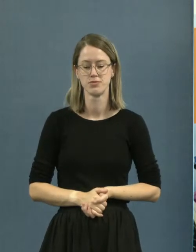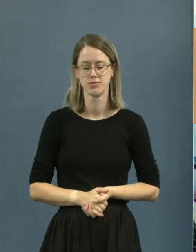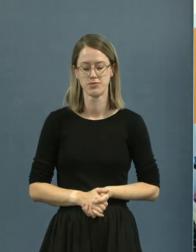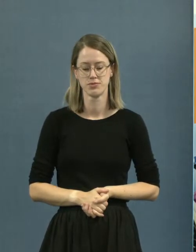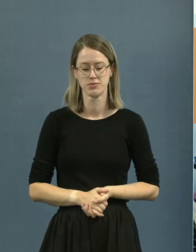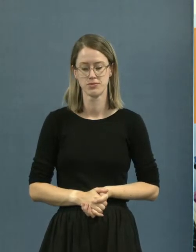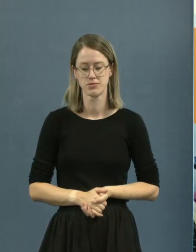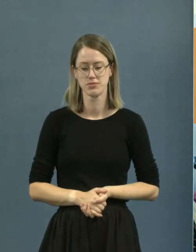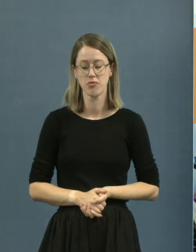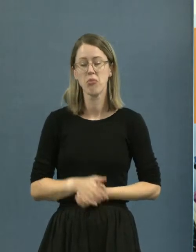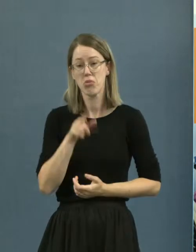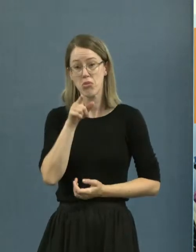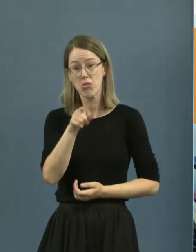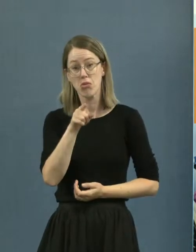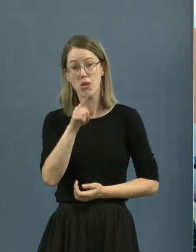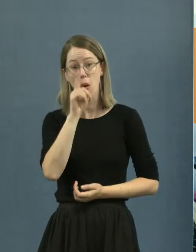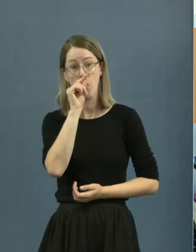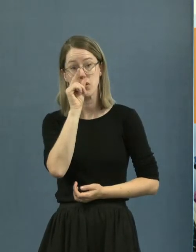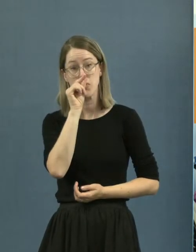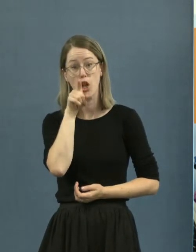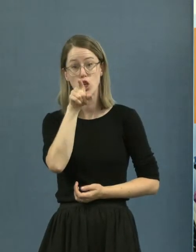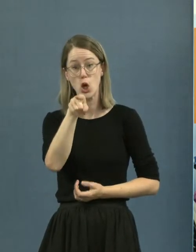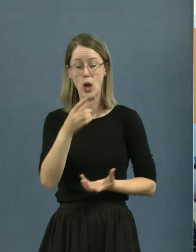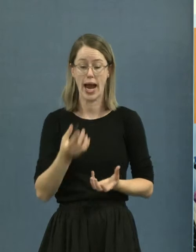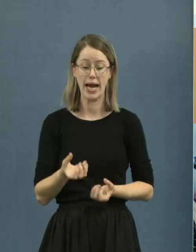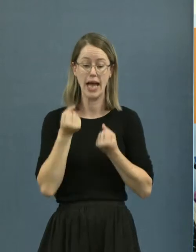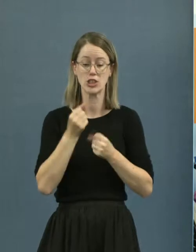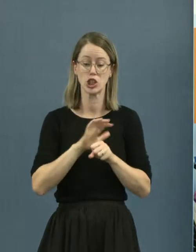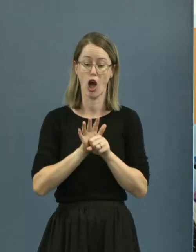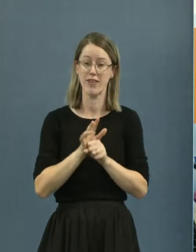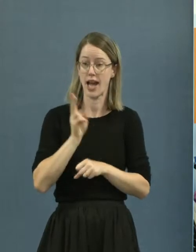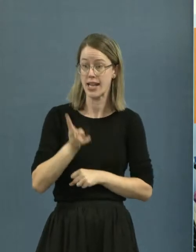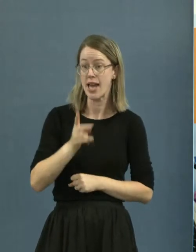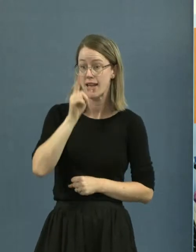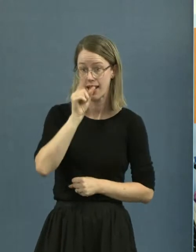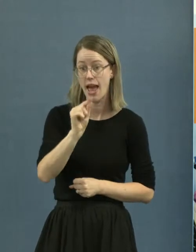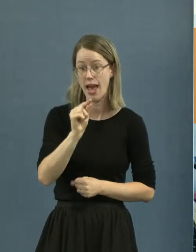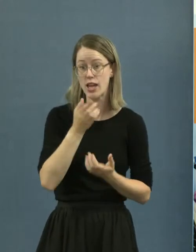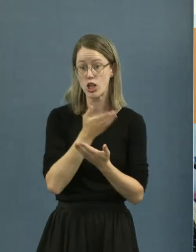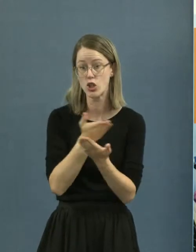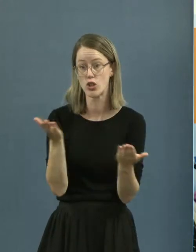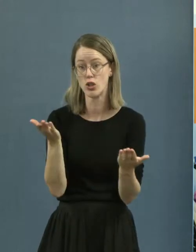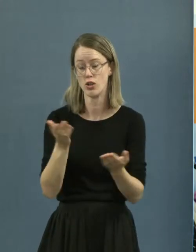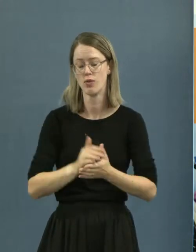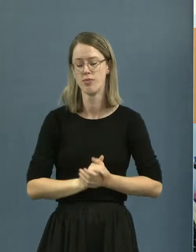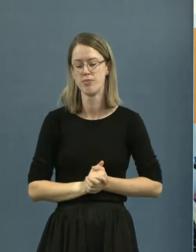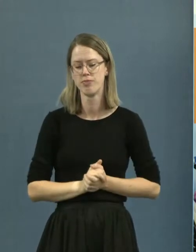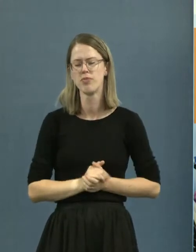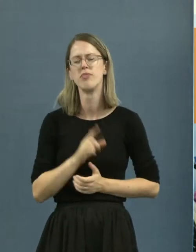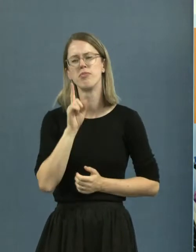who have COVID-19. So while you can get COVID-19 again, you can